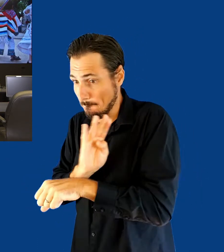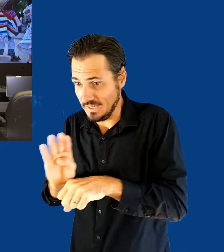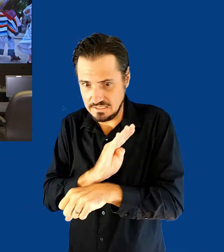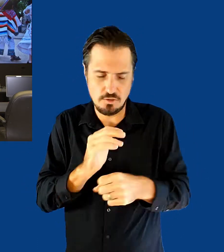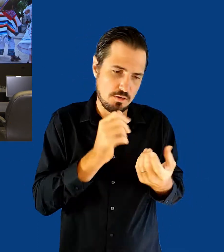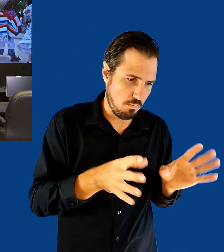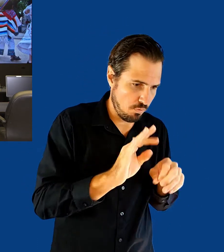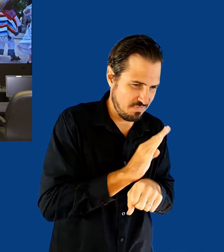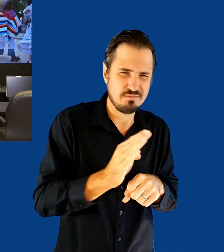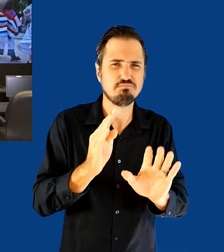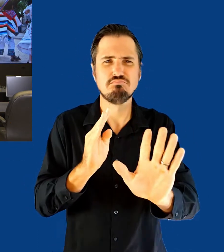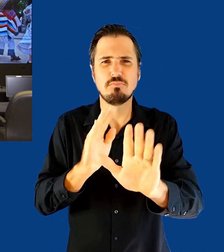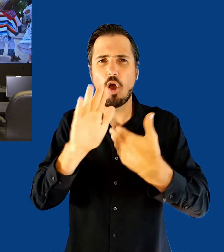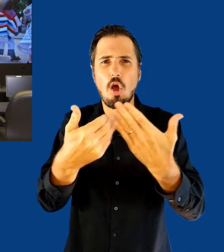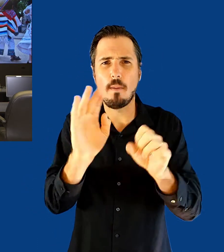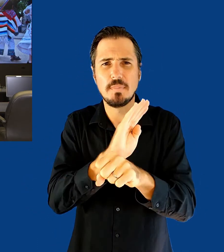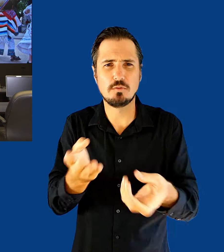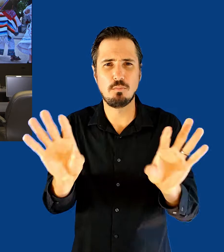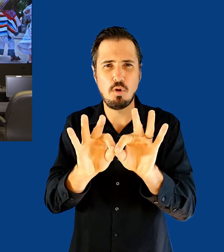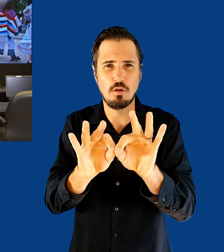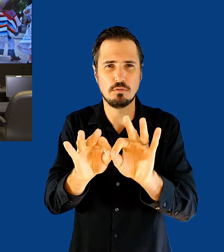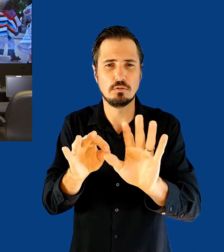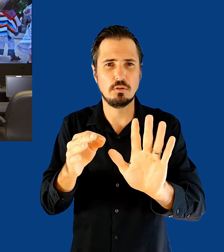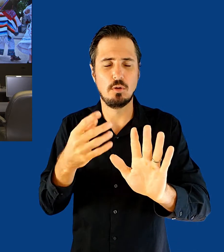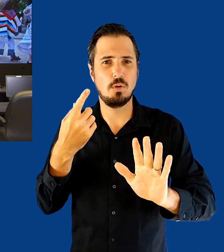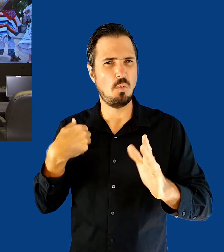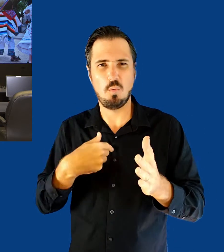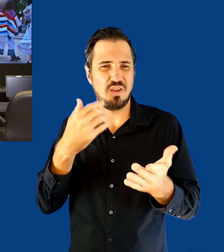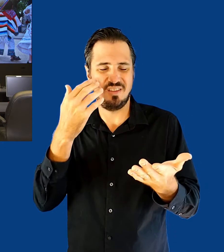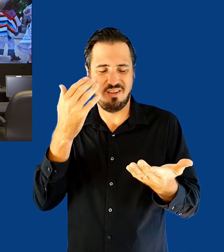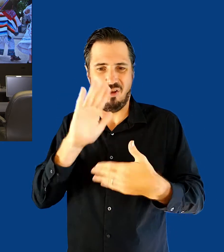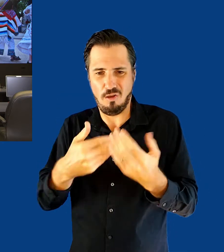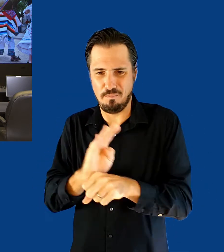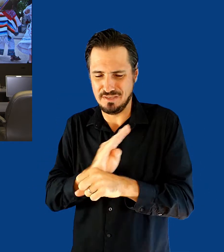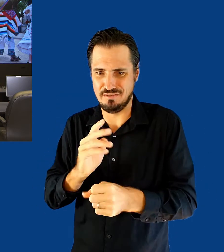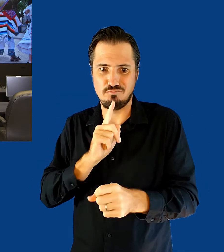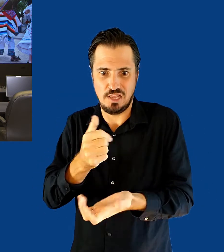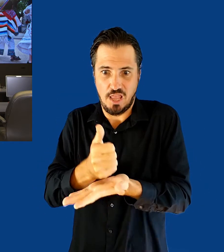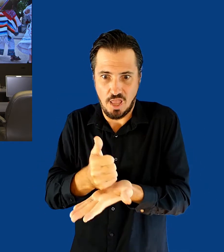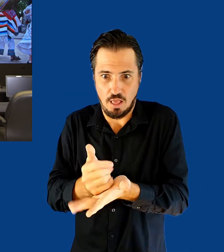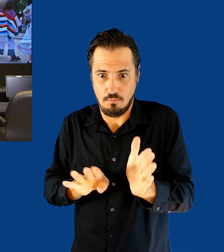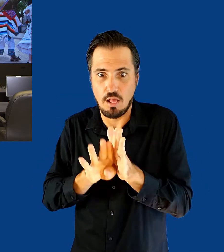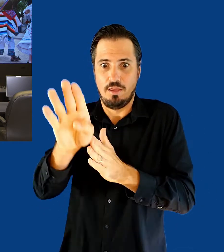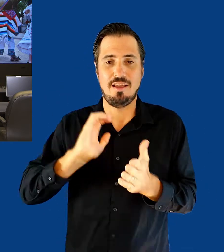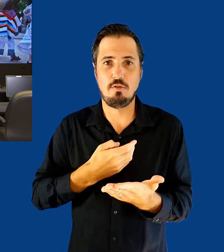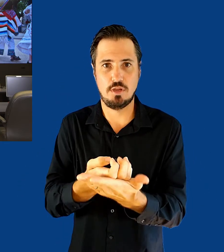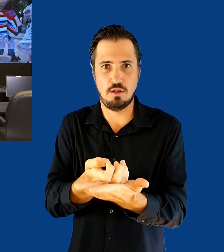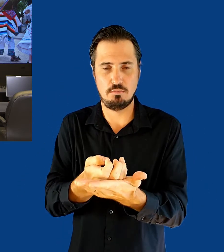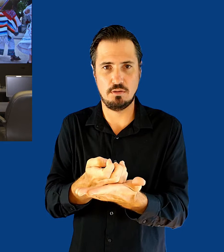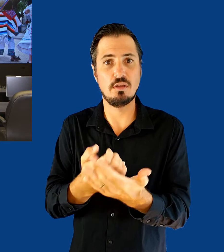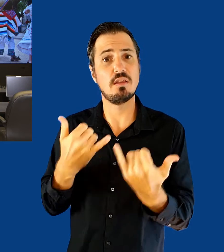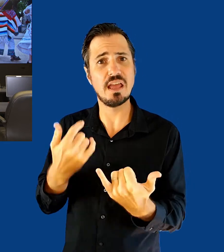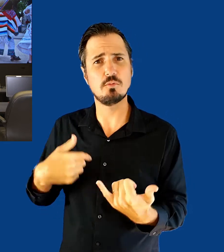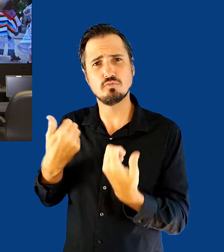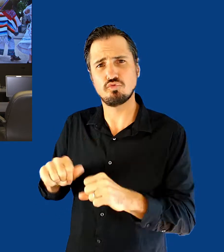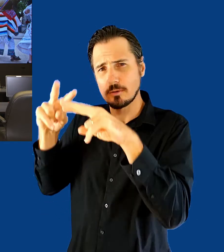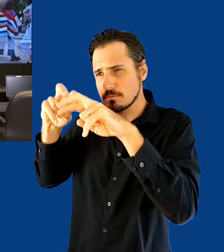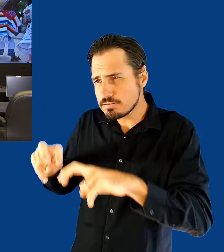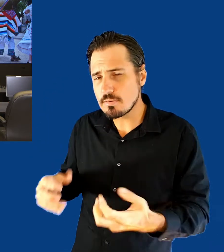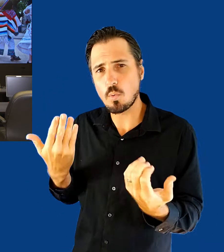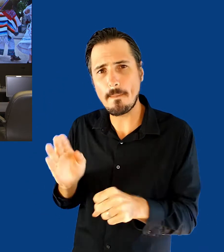Moving forward, we are working with the Governor’s team to identify businesses and activities that would be considered at Low, Medium, or at High risk of spreading COVID-19.